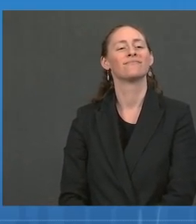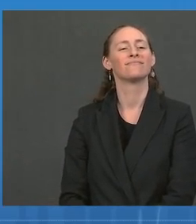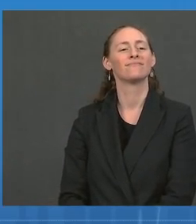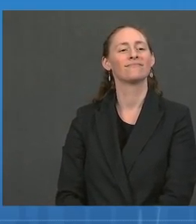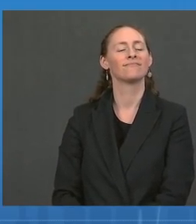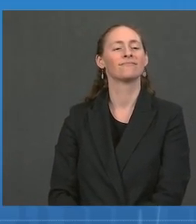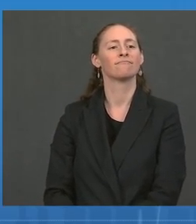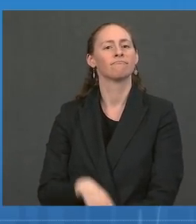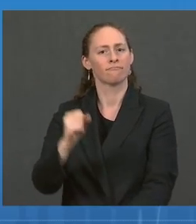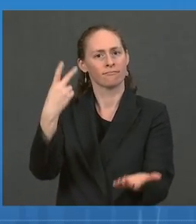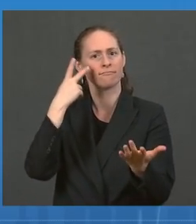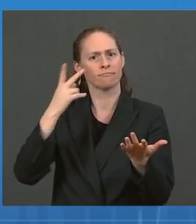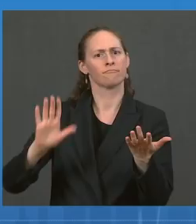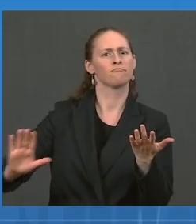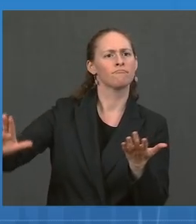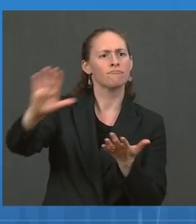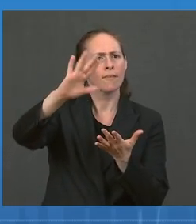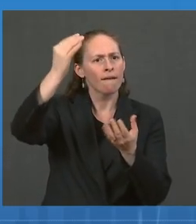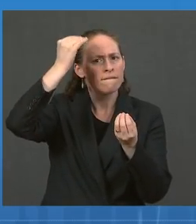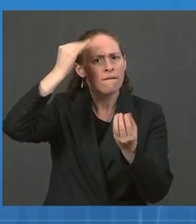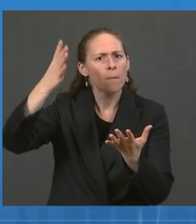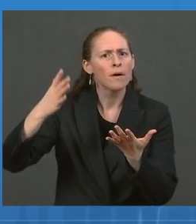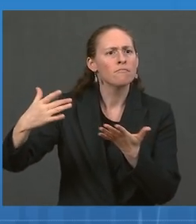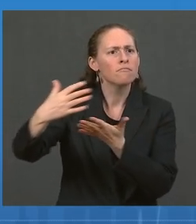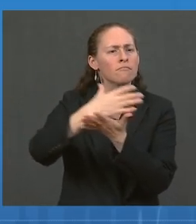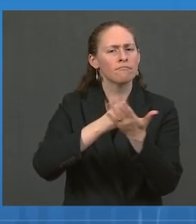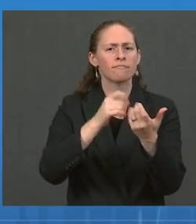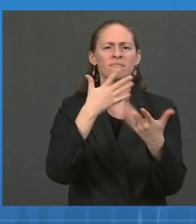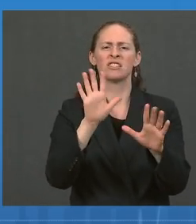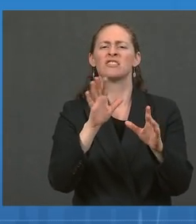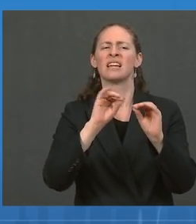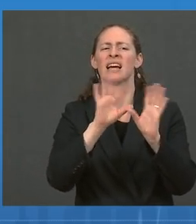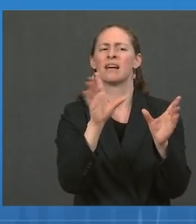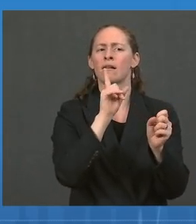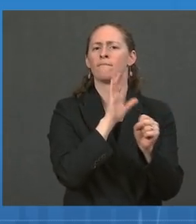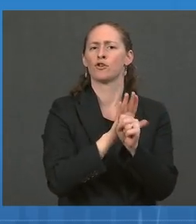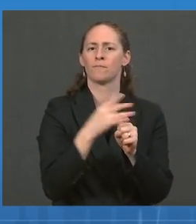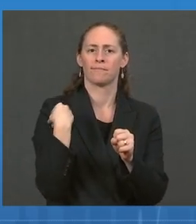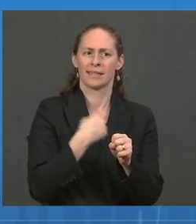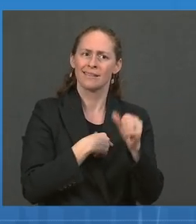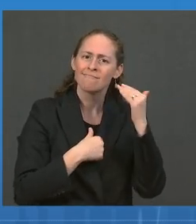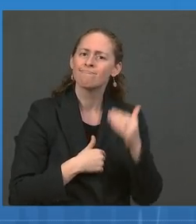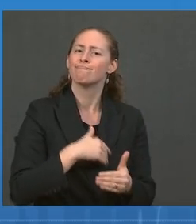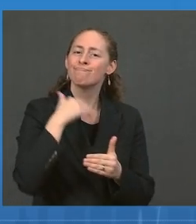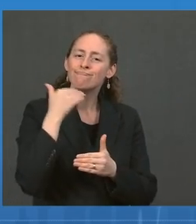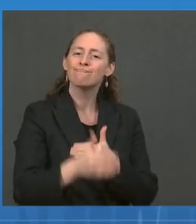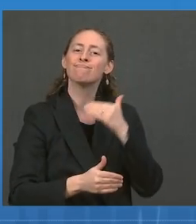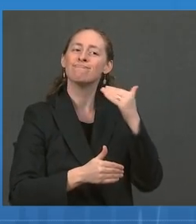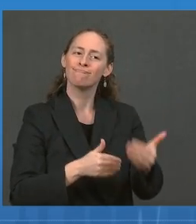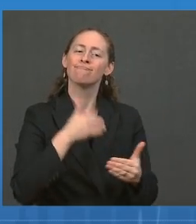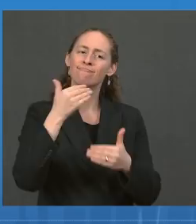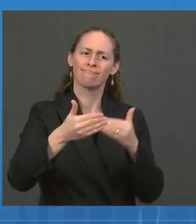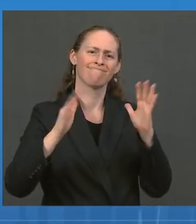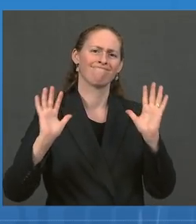it's confirmation we've made important progress in increasing vaccination rates and in decreasing vaccination inequities.